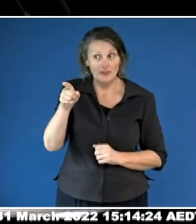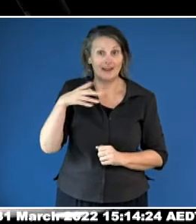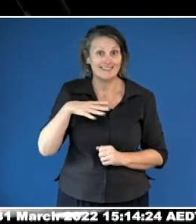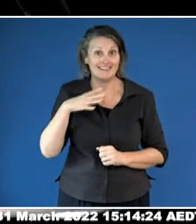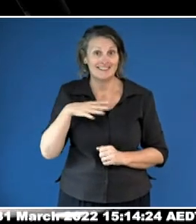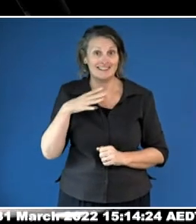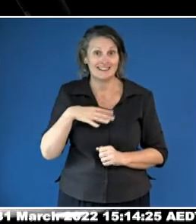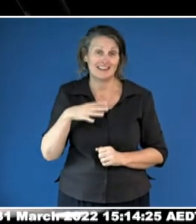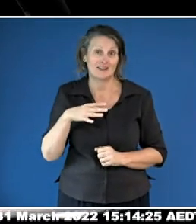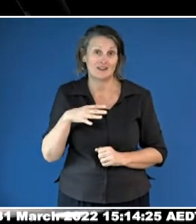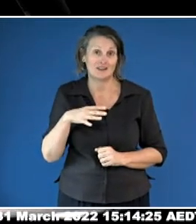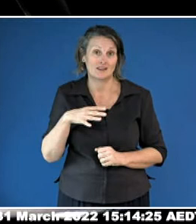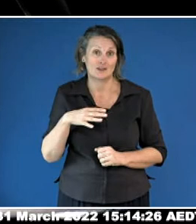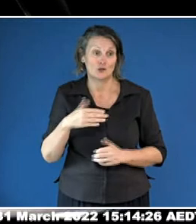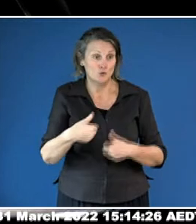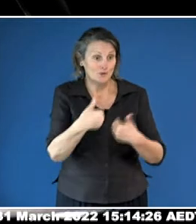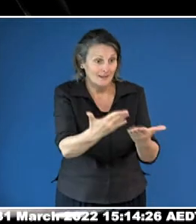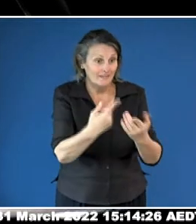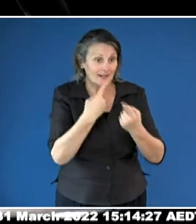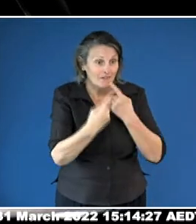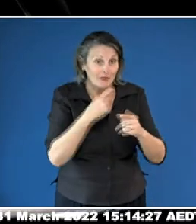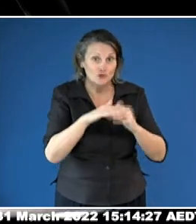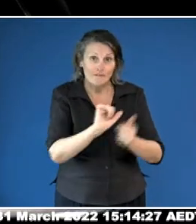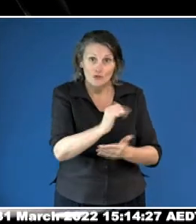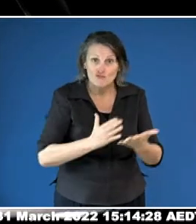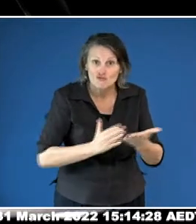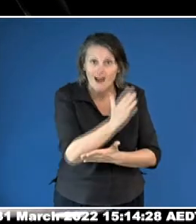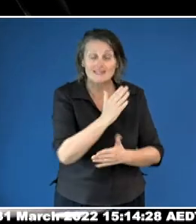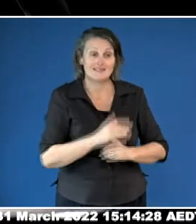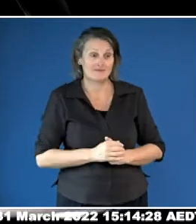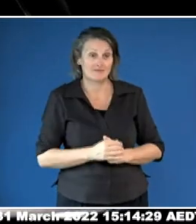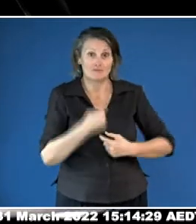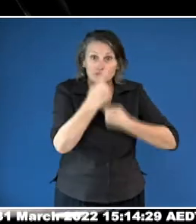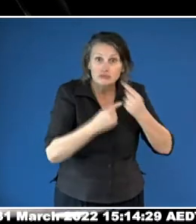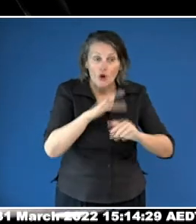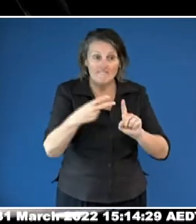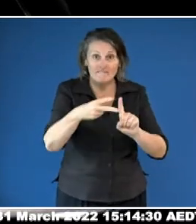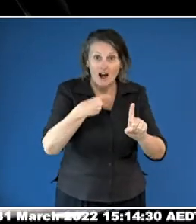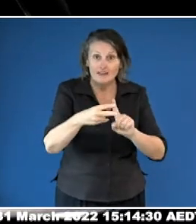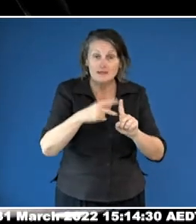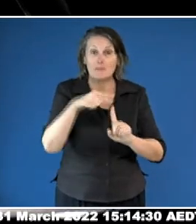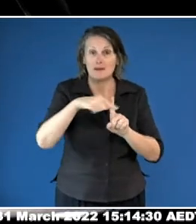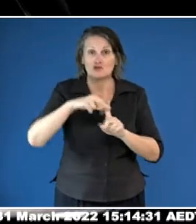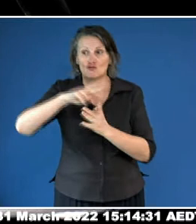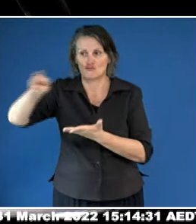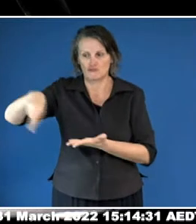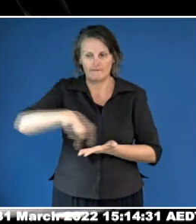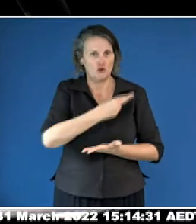disabilities information on their rights or on violence but also to be able to effectively refer them on to those specialist services.